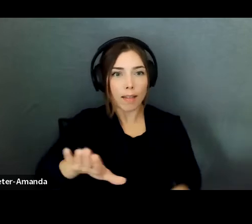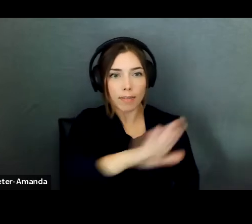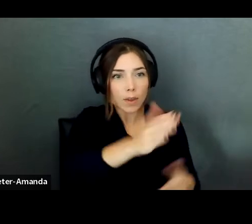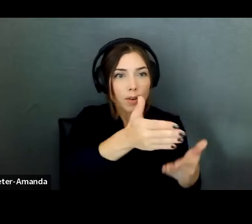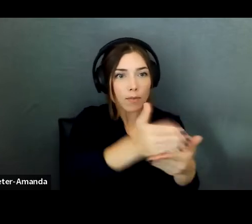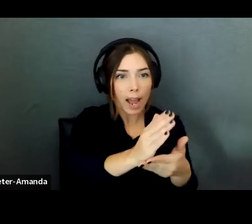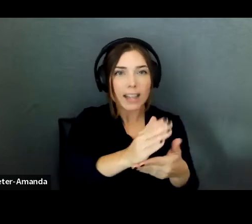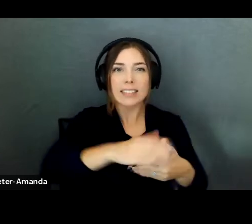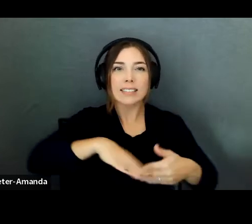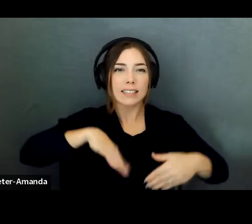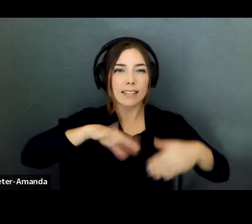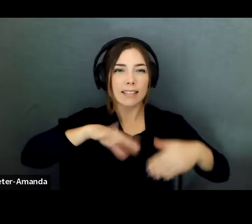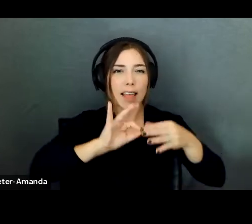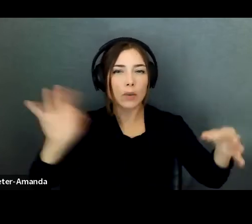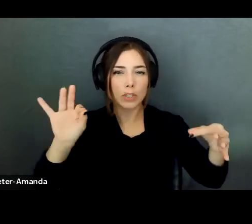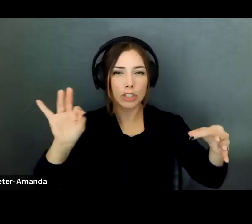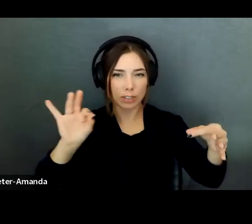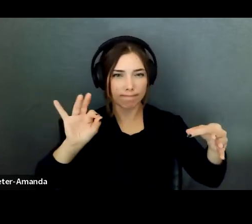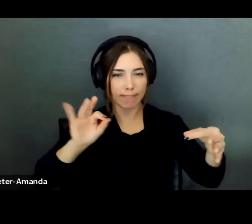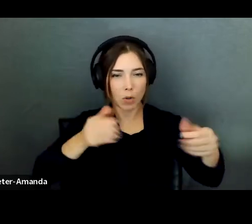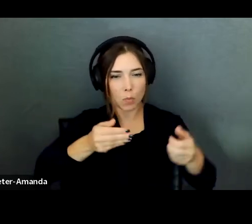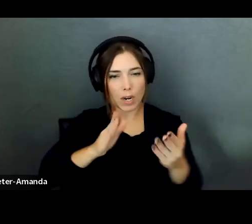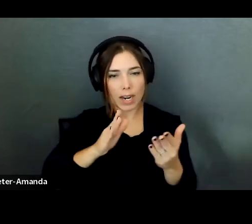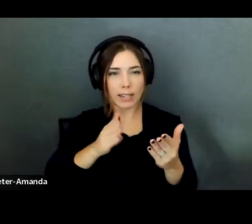language and ways that is easy to wrap their heads around and understand.